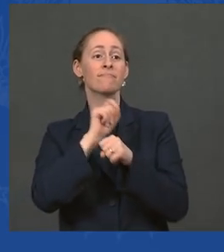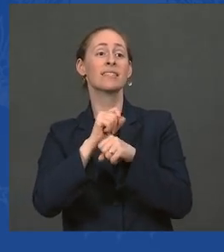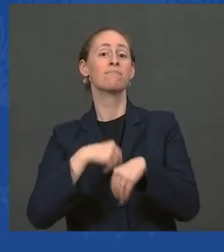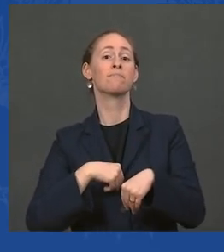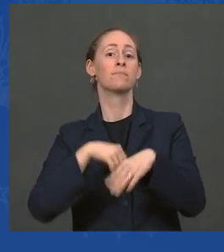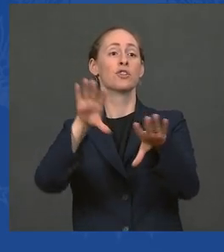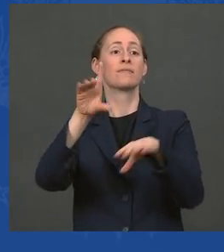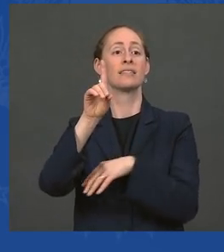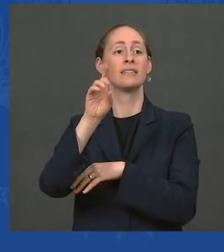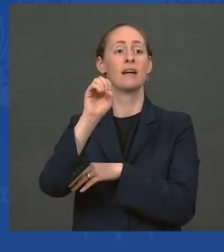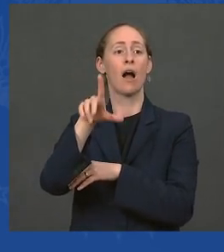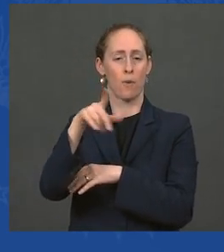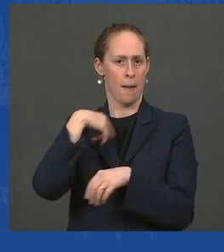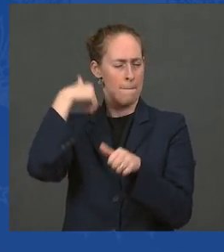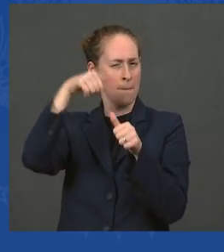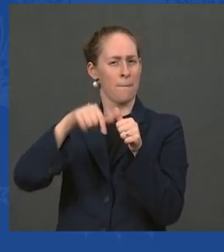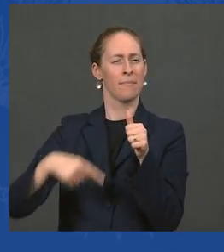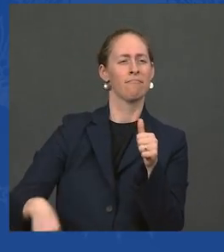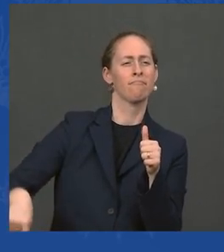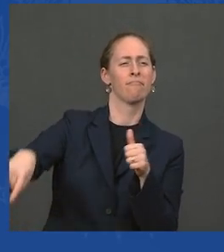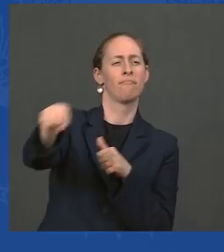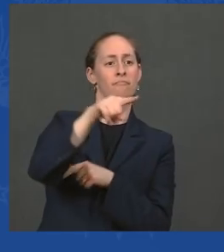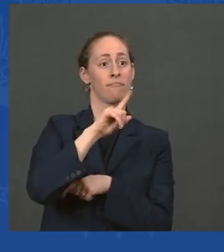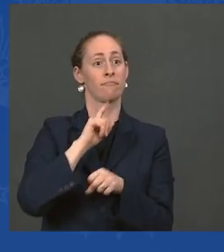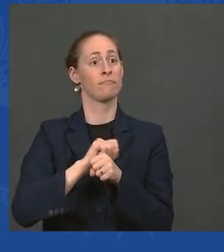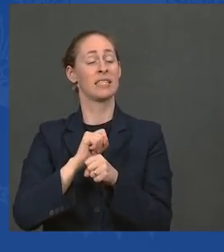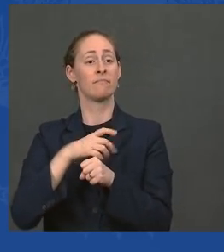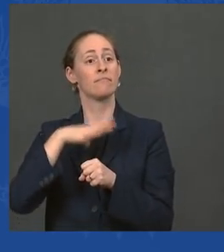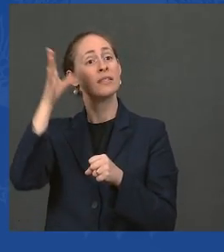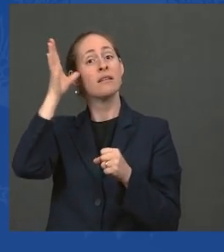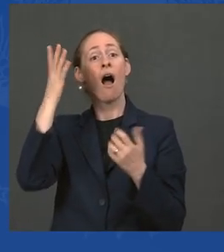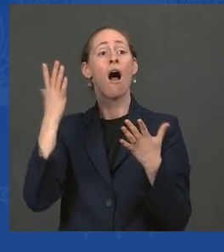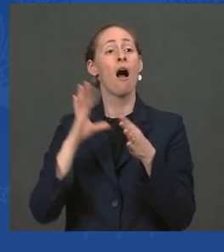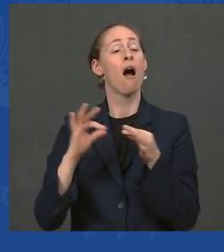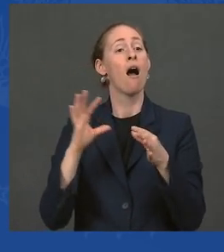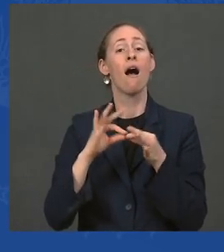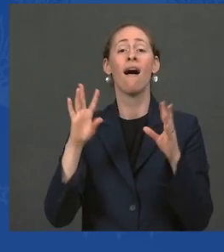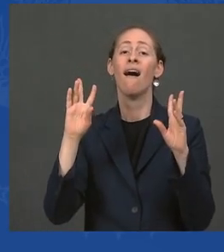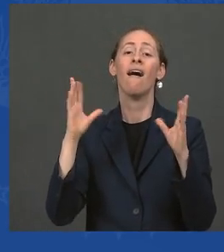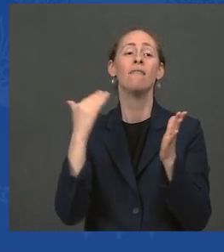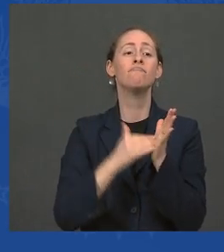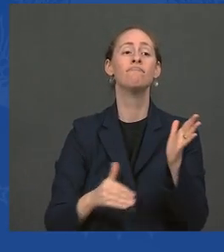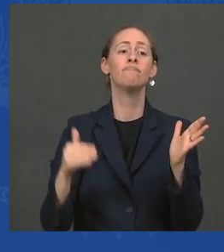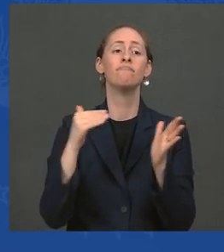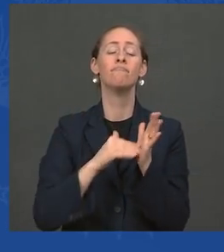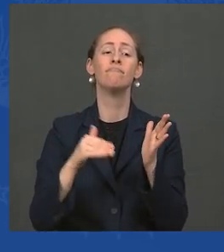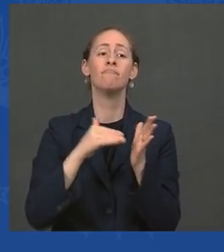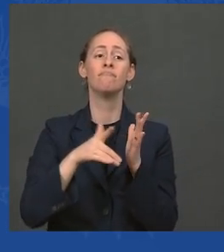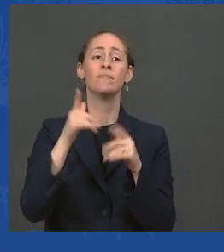I mean, literally, this phrase -- you've heard him say it I don't know how many times -- "Joey, a job is about a lot more than a paycheck.